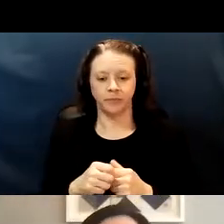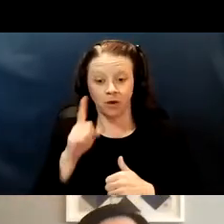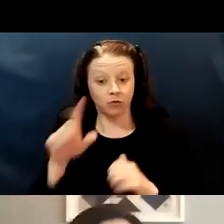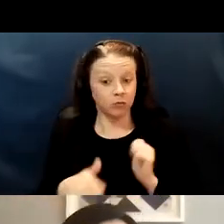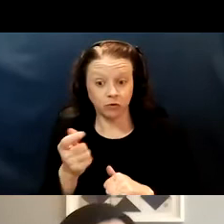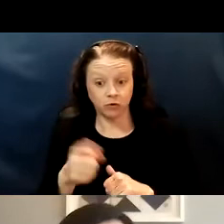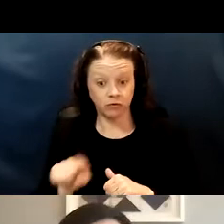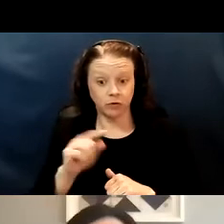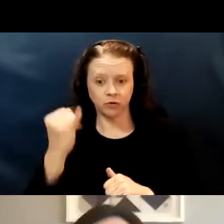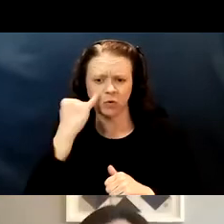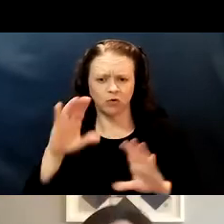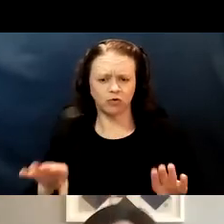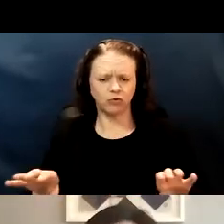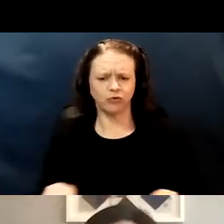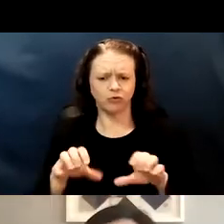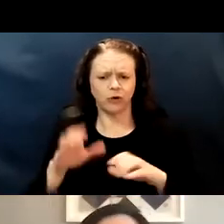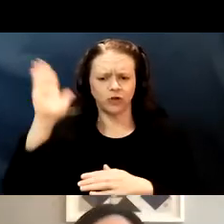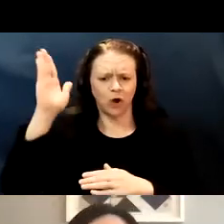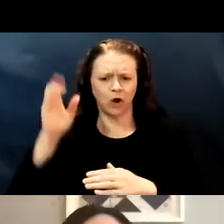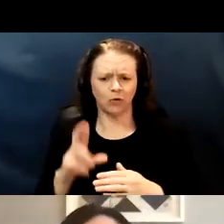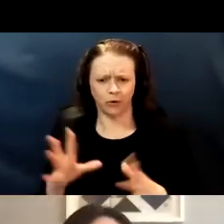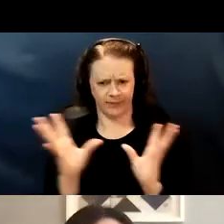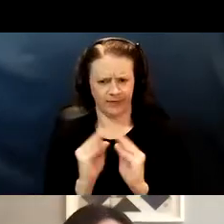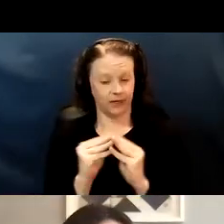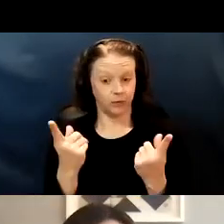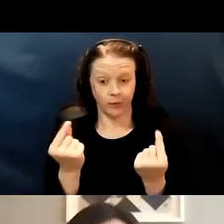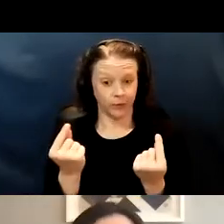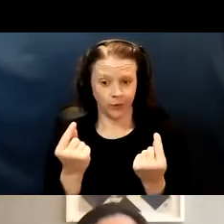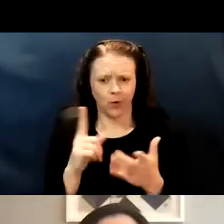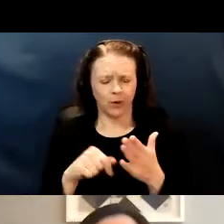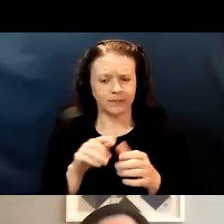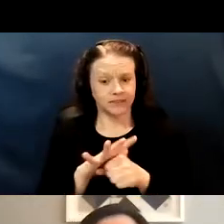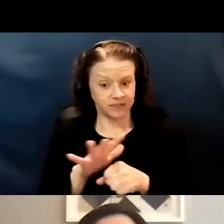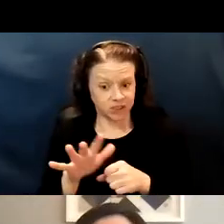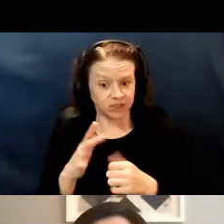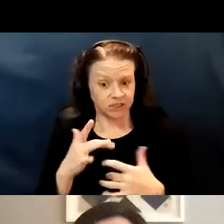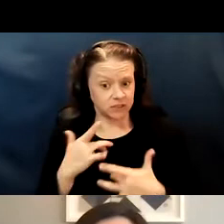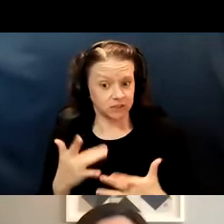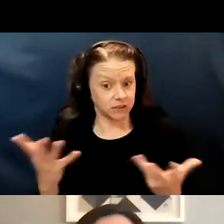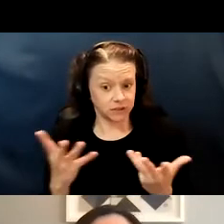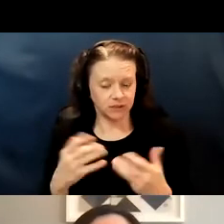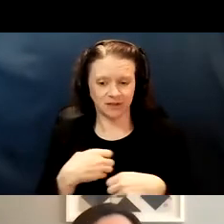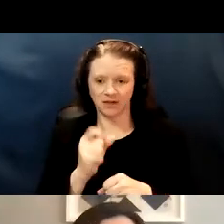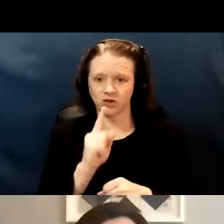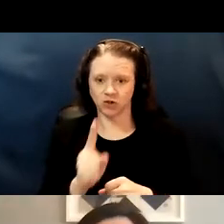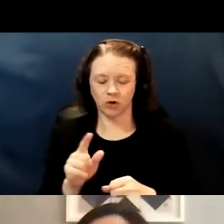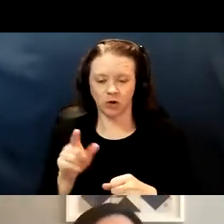doing a talk or having a meeting, probably what would be sufficient for most of you would be to make sure you're requesting that all